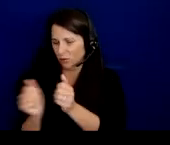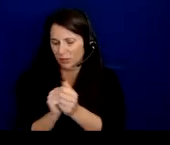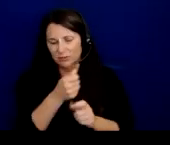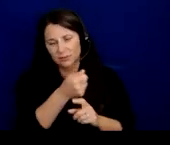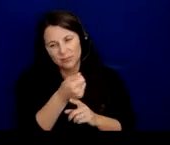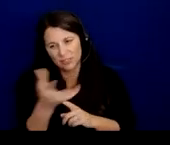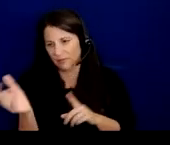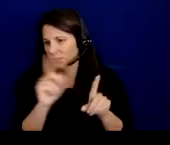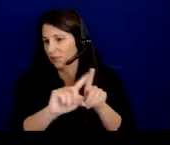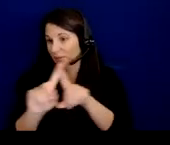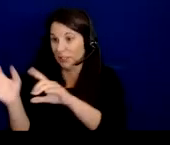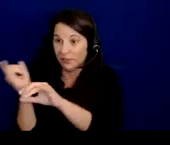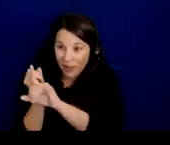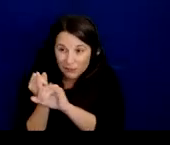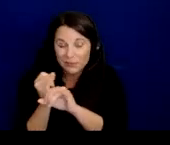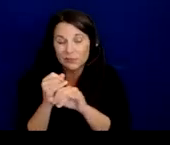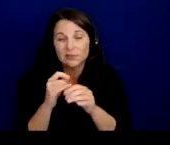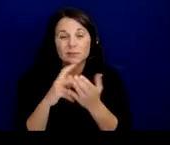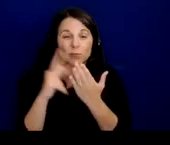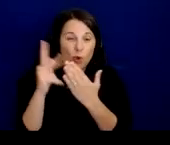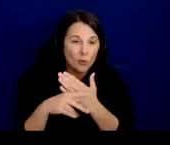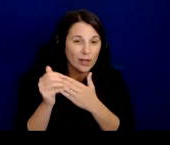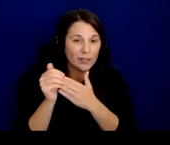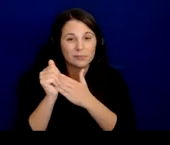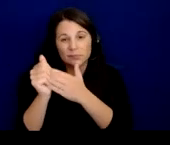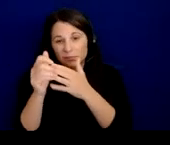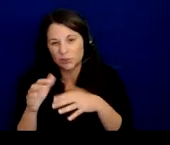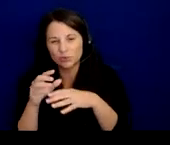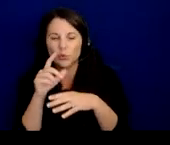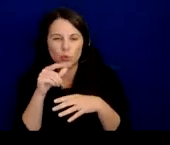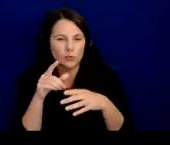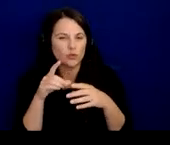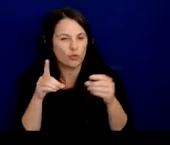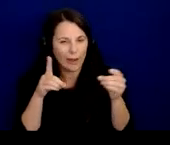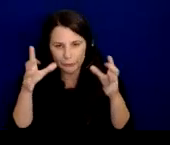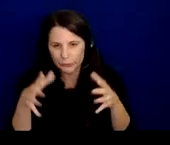similar programs, not just in California but across the country. This particular